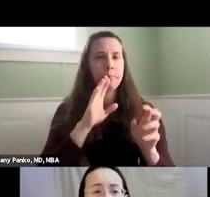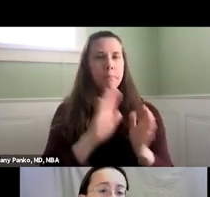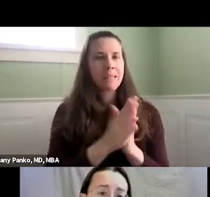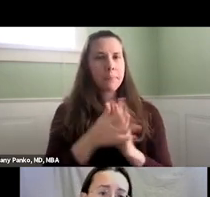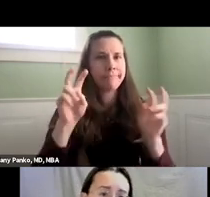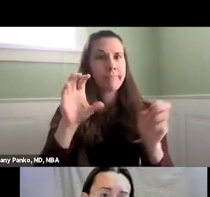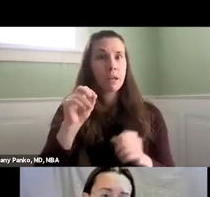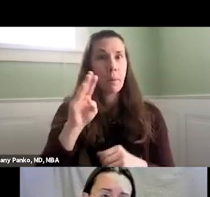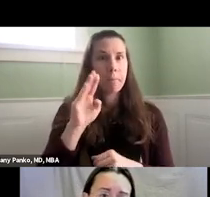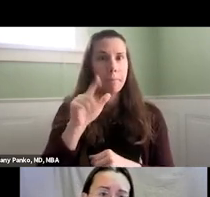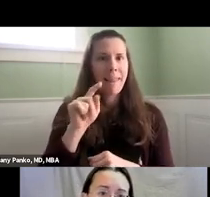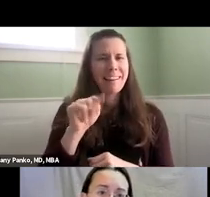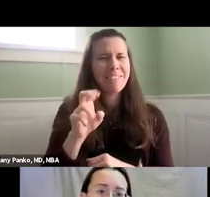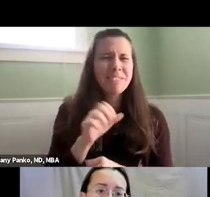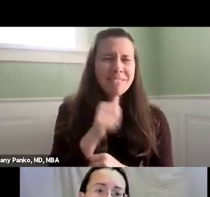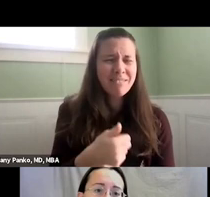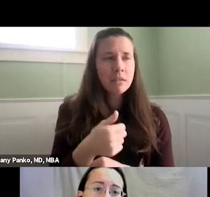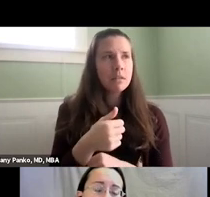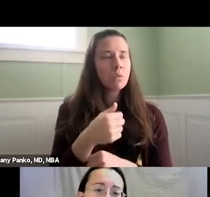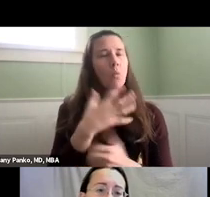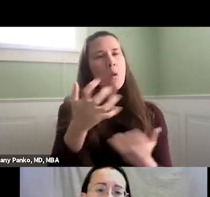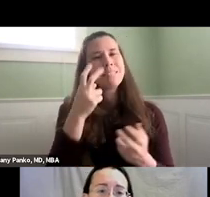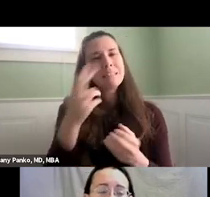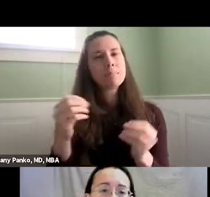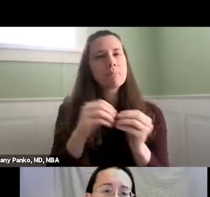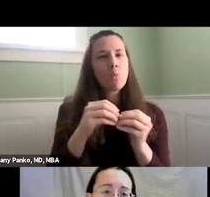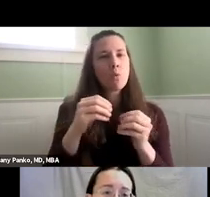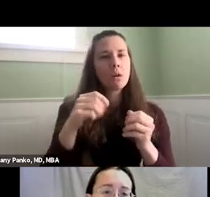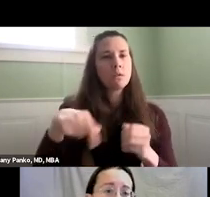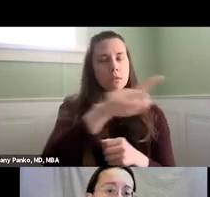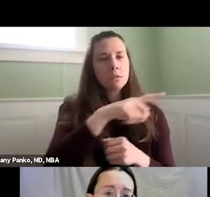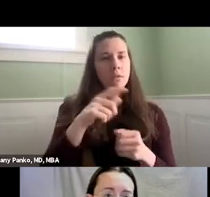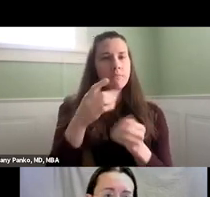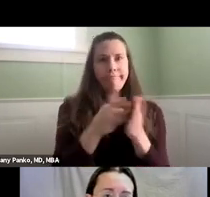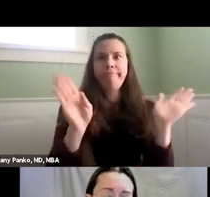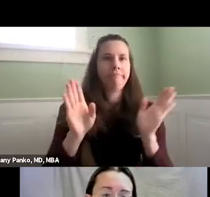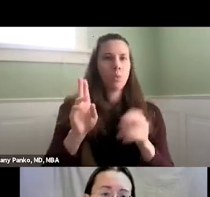should not need to do that. We should not need to become combative in that way, or use